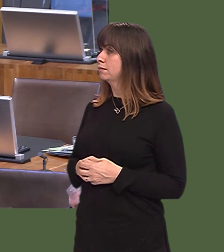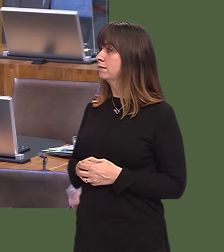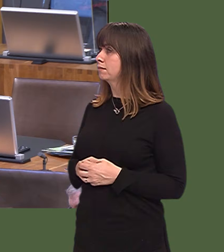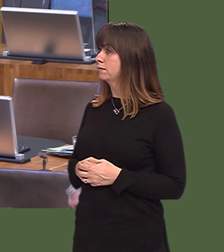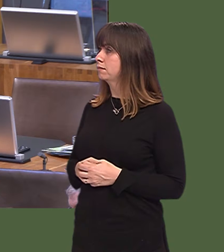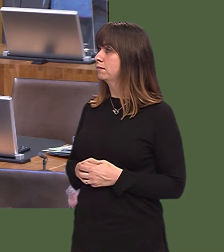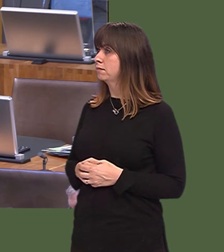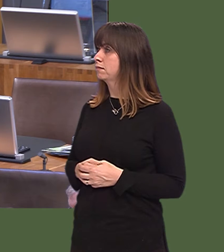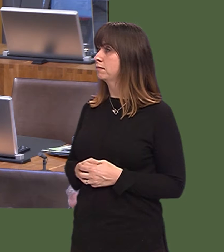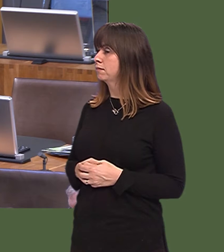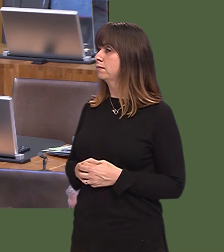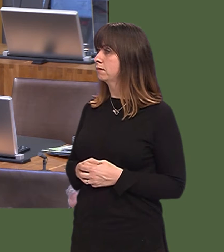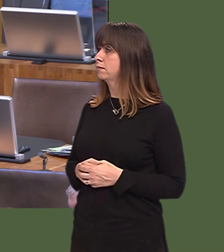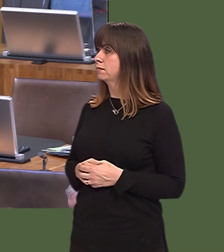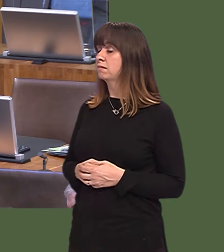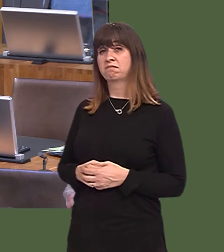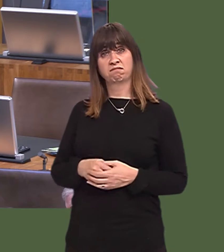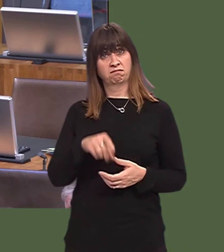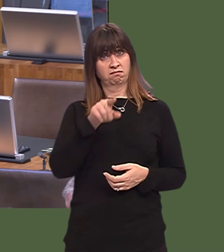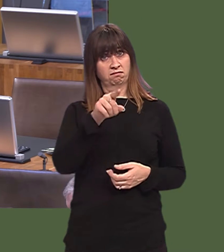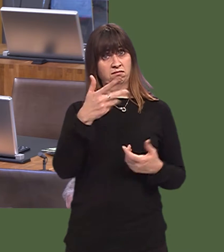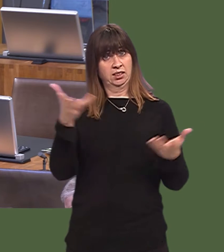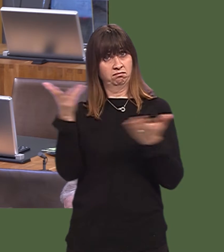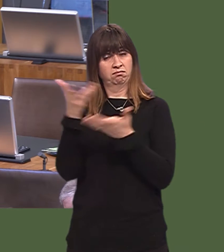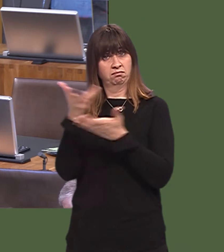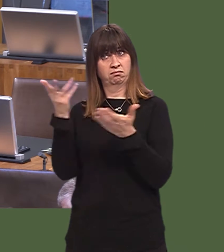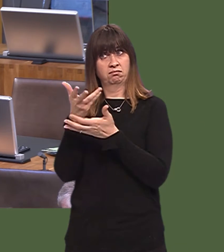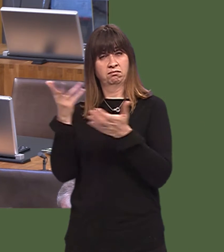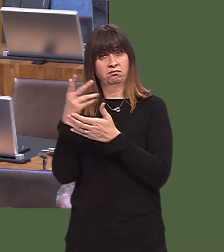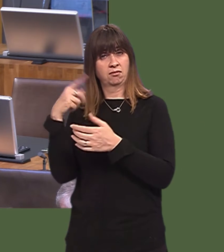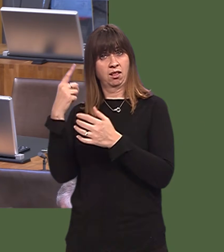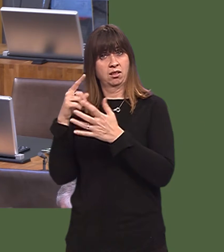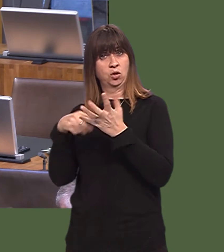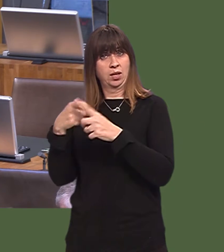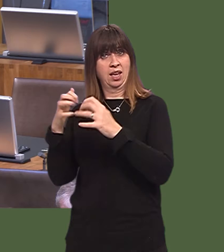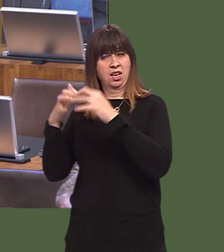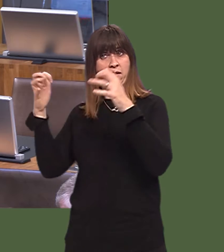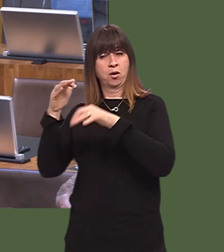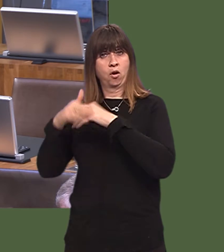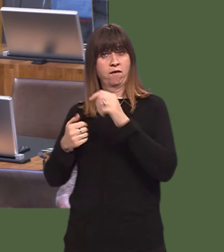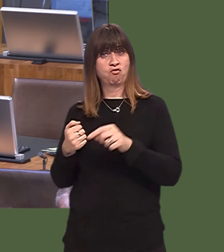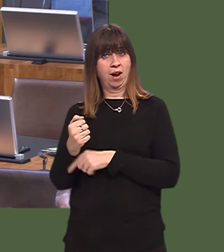What discussions has the Welsh Government had with the UK Government to improve current rail services in south-east Wales?